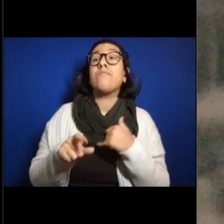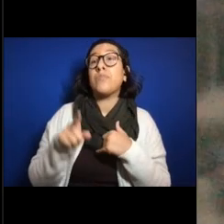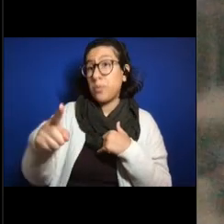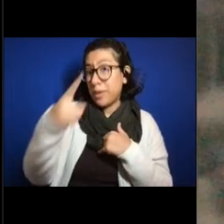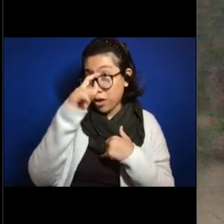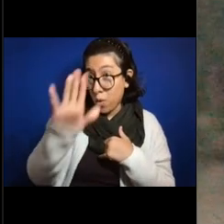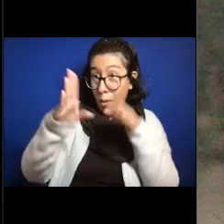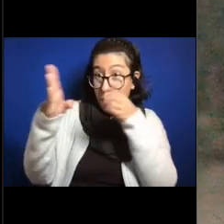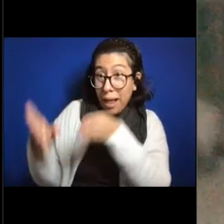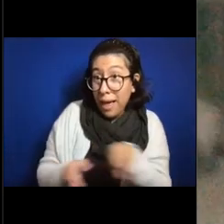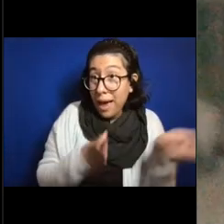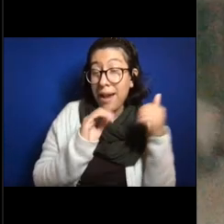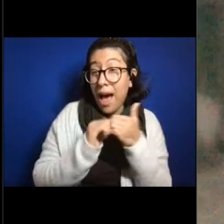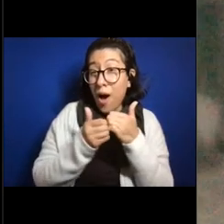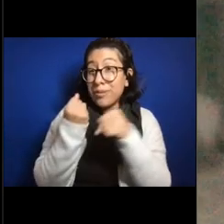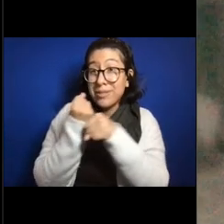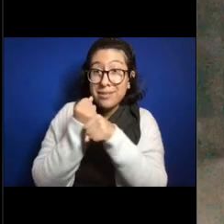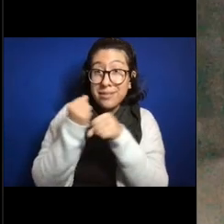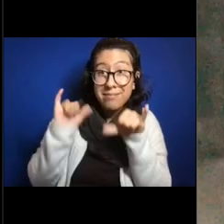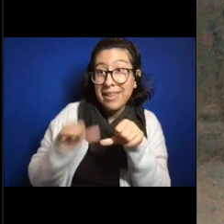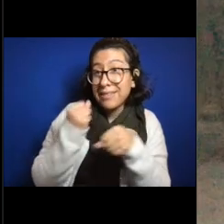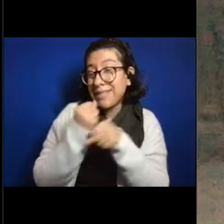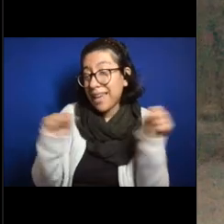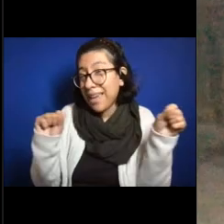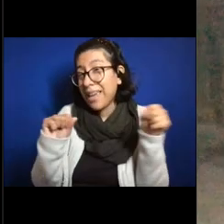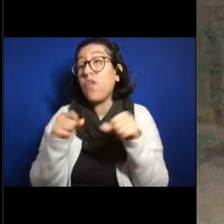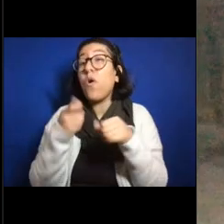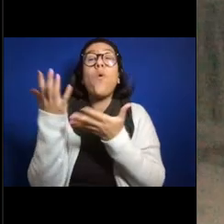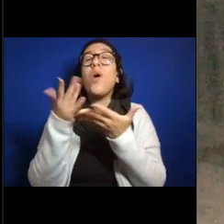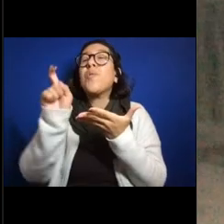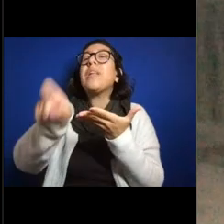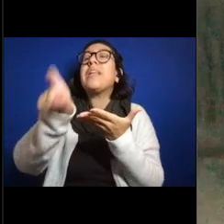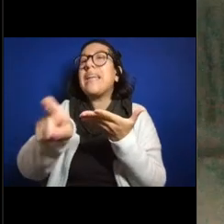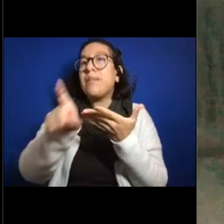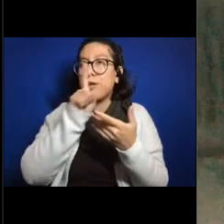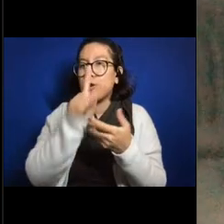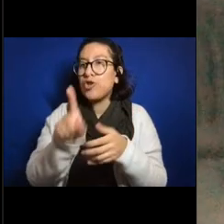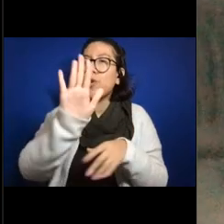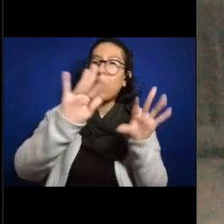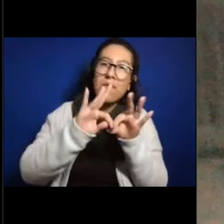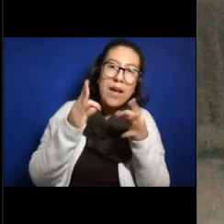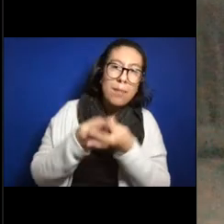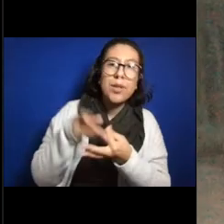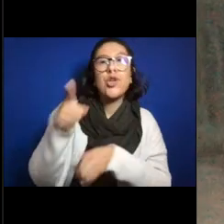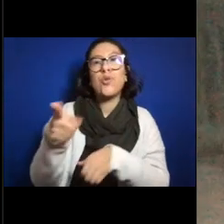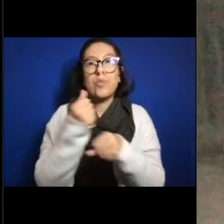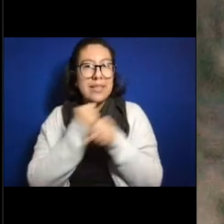and the supplies you're going to gather to keep you and your family and your pets to have a good time